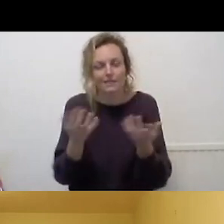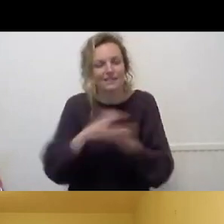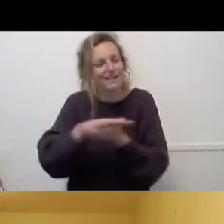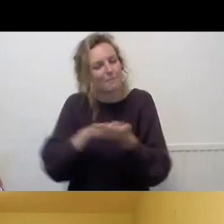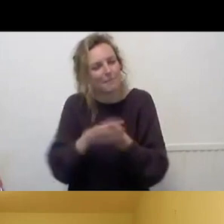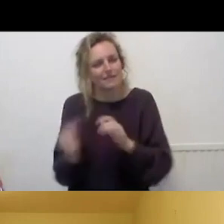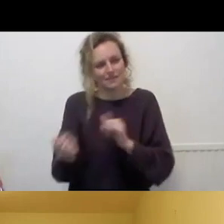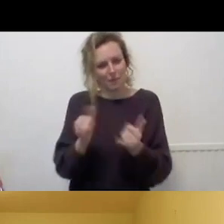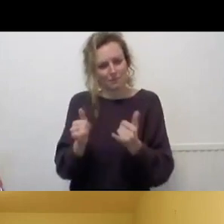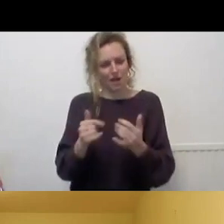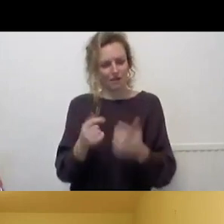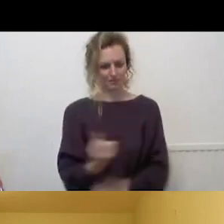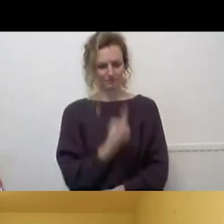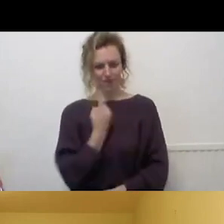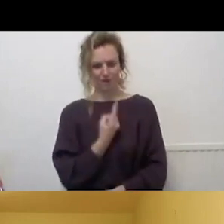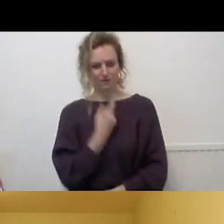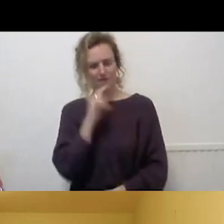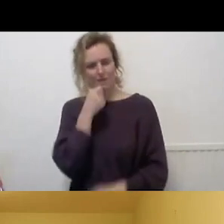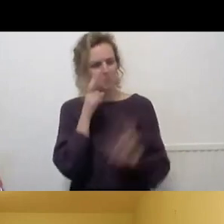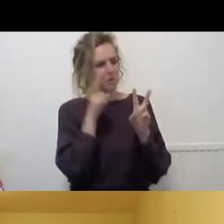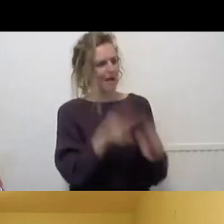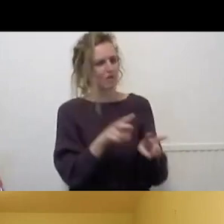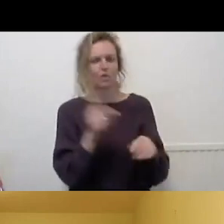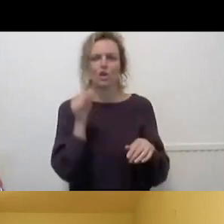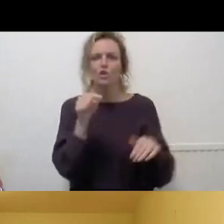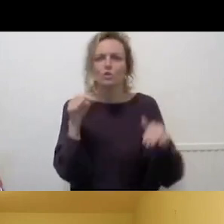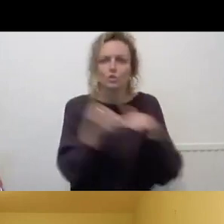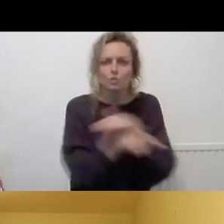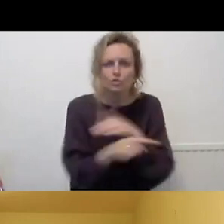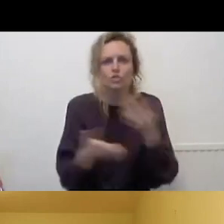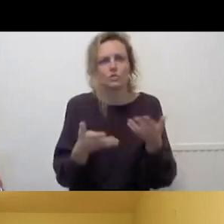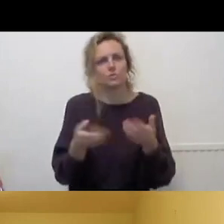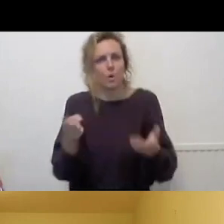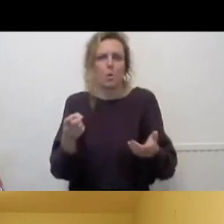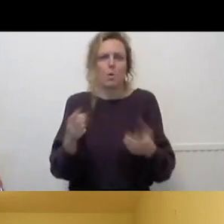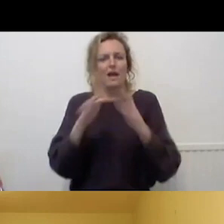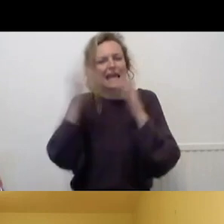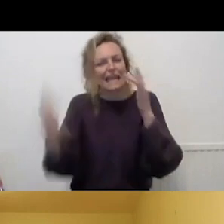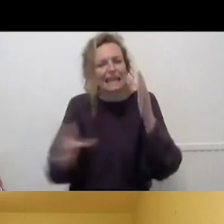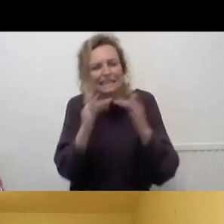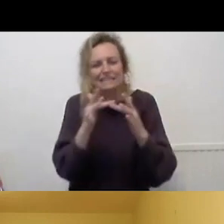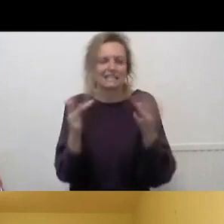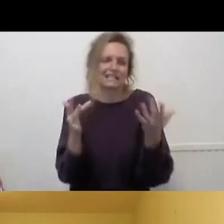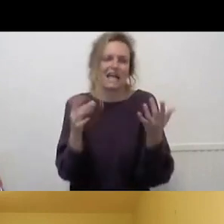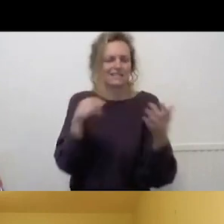and do not speak the truth, like on YouTube or WhatsApp. Sometimes we may be scared about asking